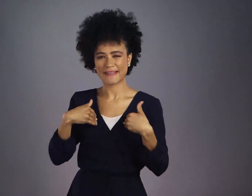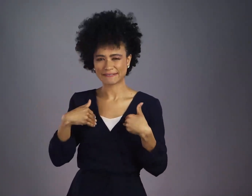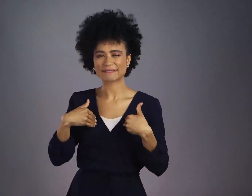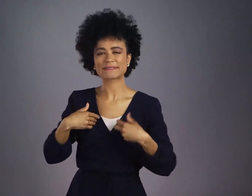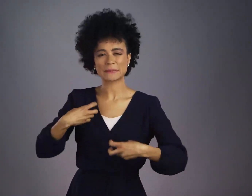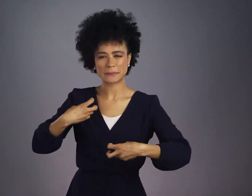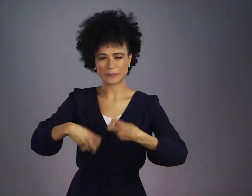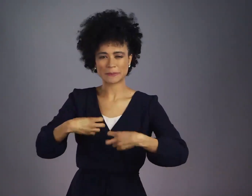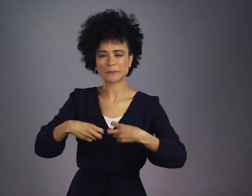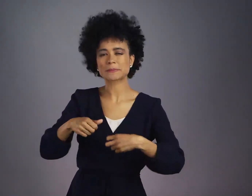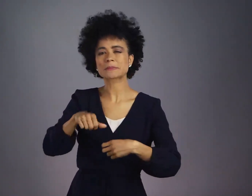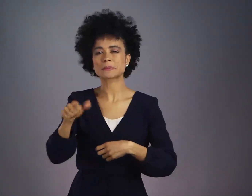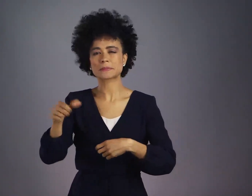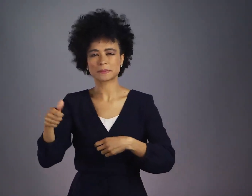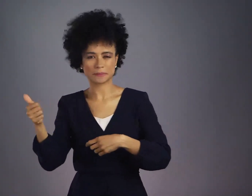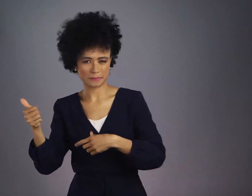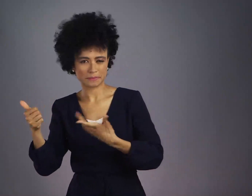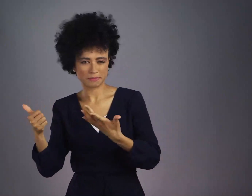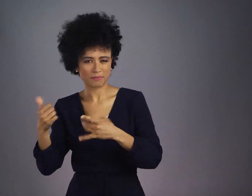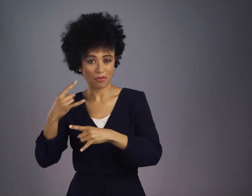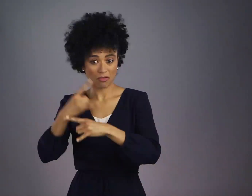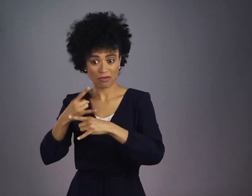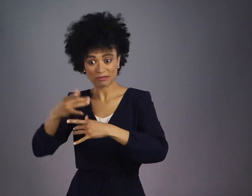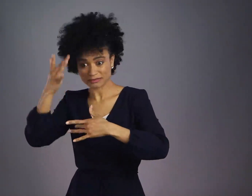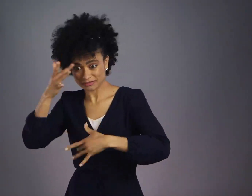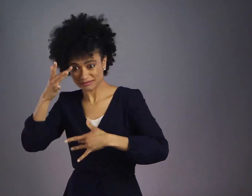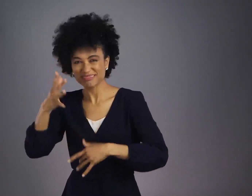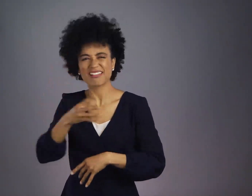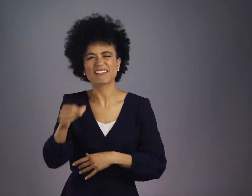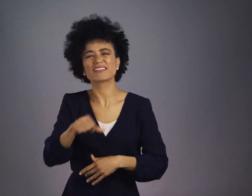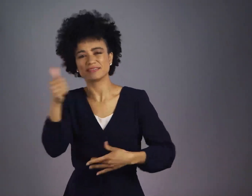Sometimes there are cases where alcoholism is complicated by other disorders.